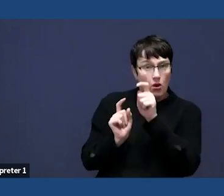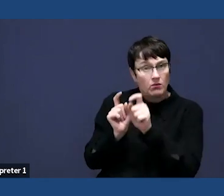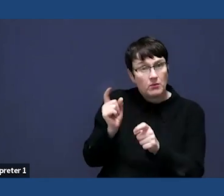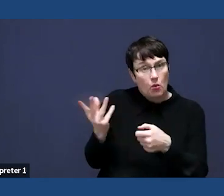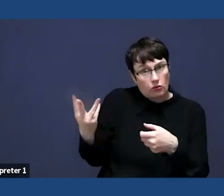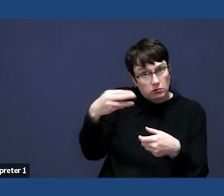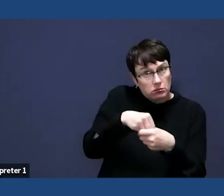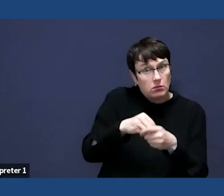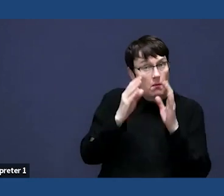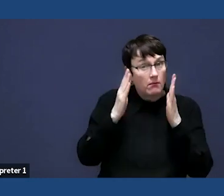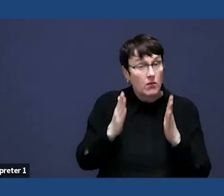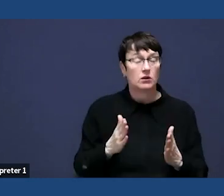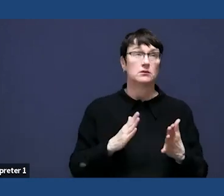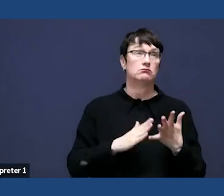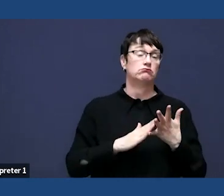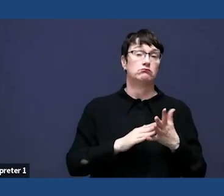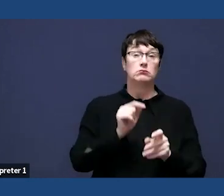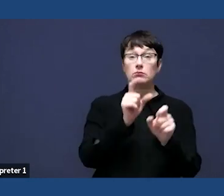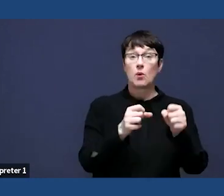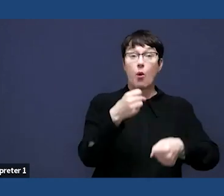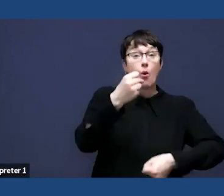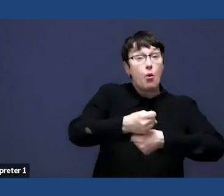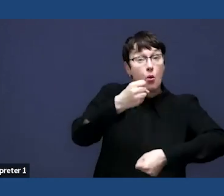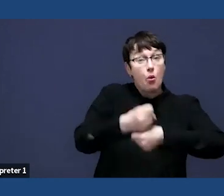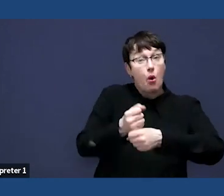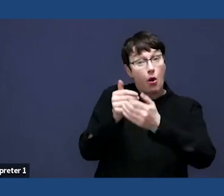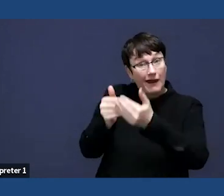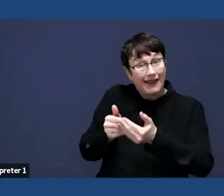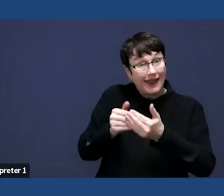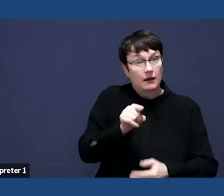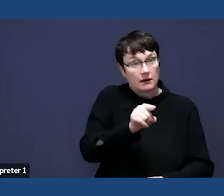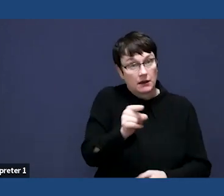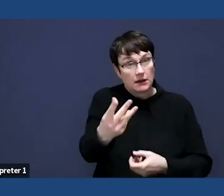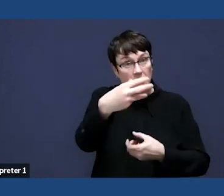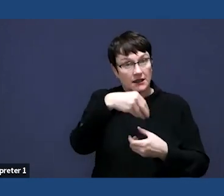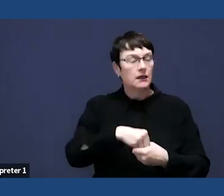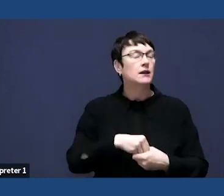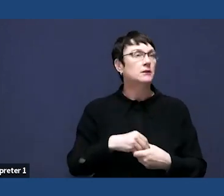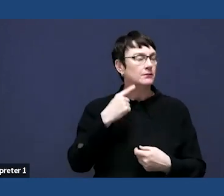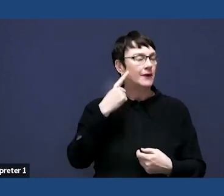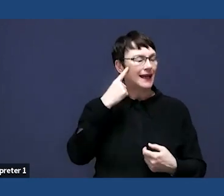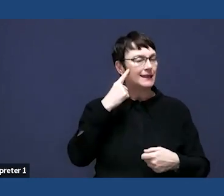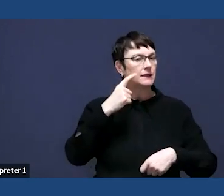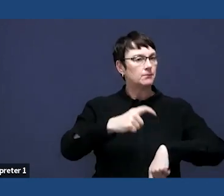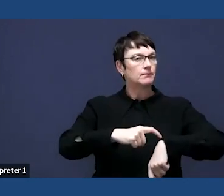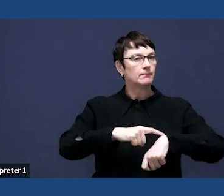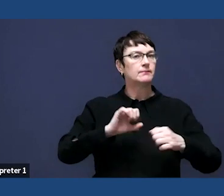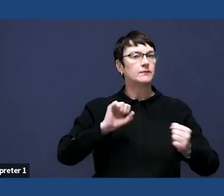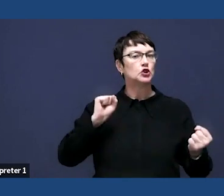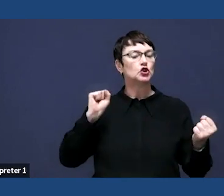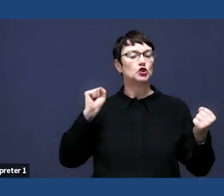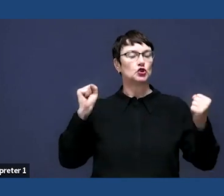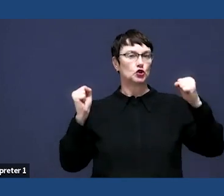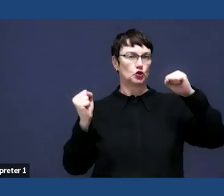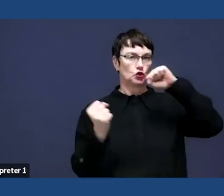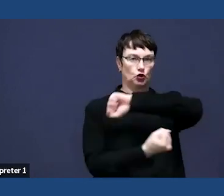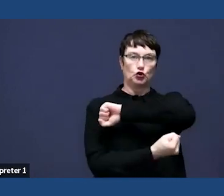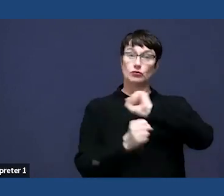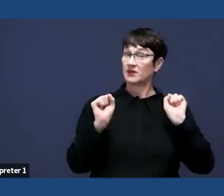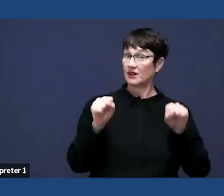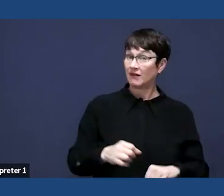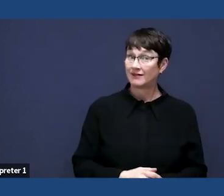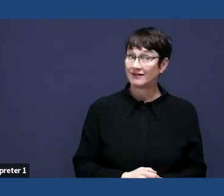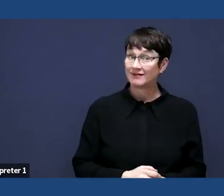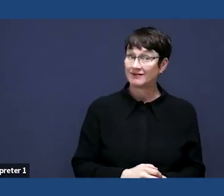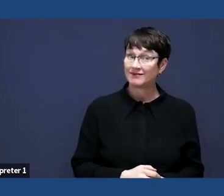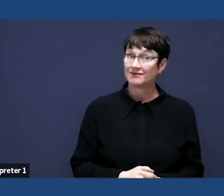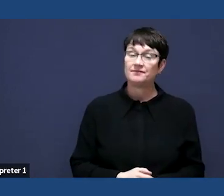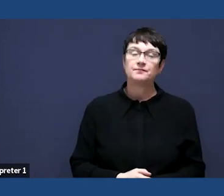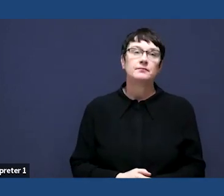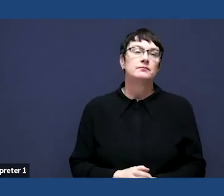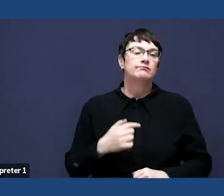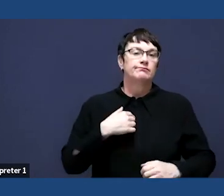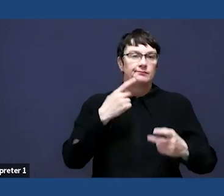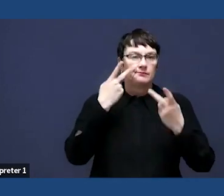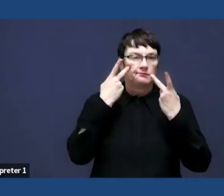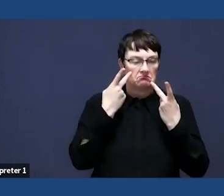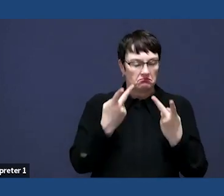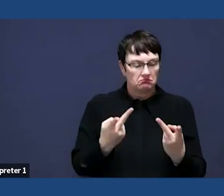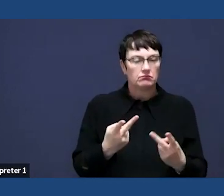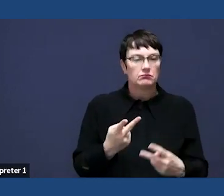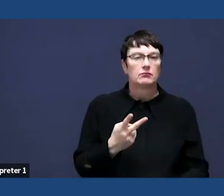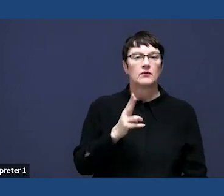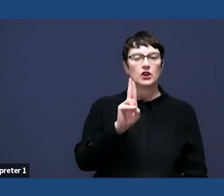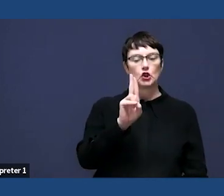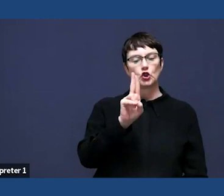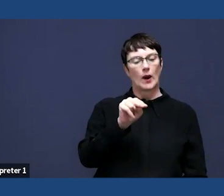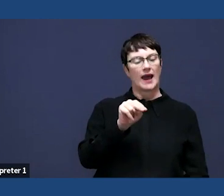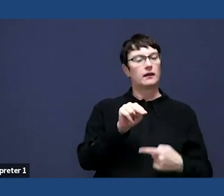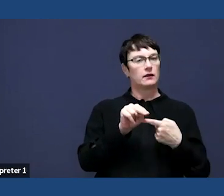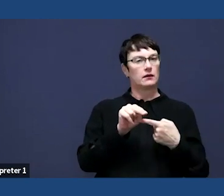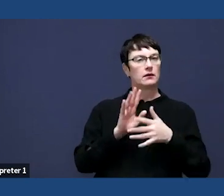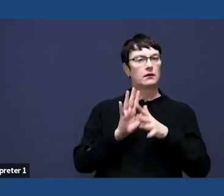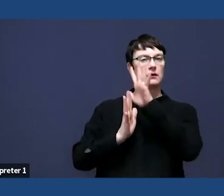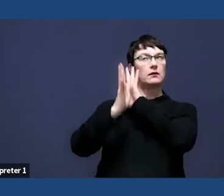It looks like if we look back at the history of the United Nations, I want to give credit